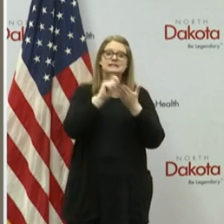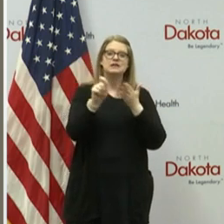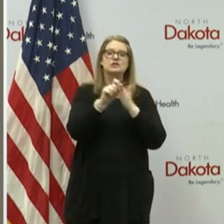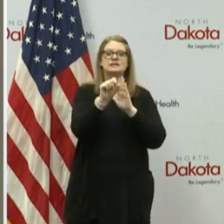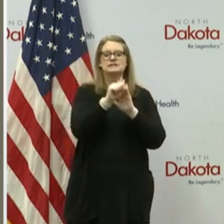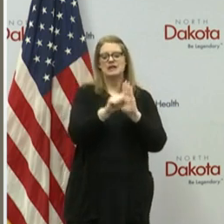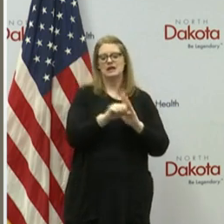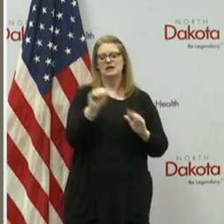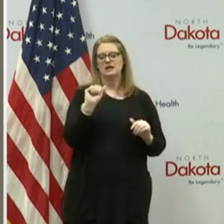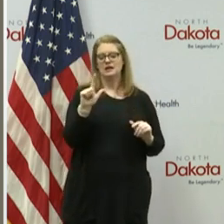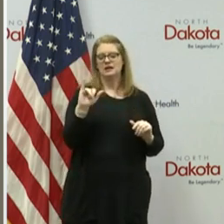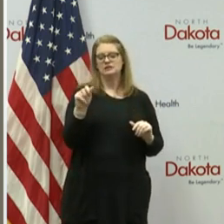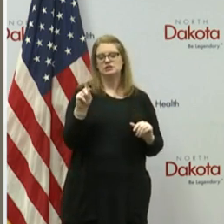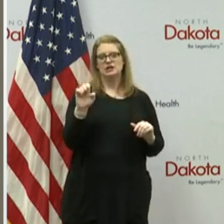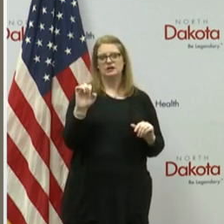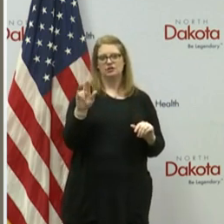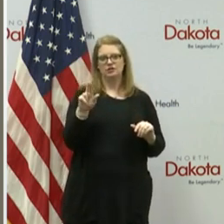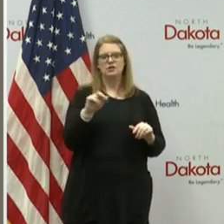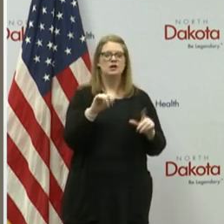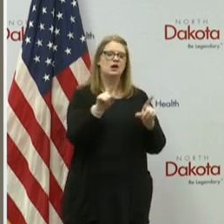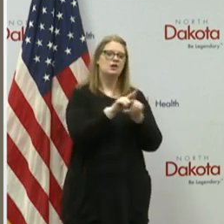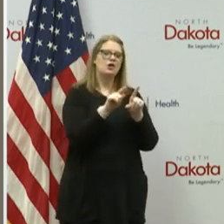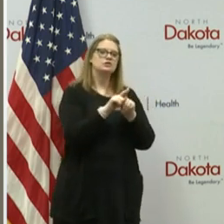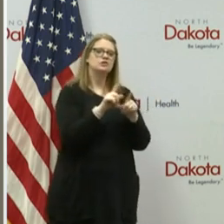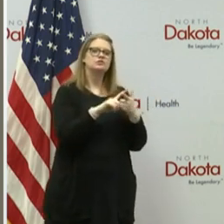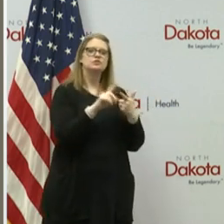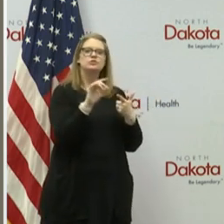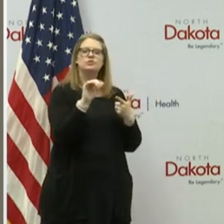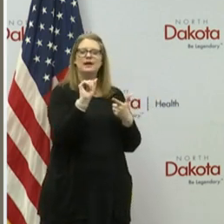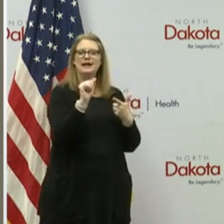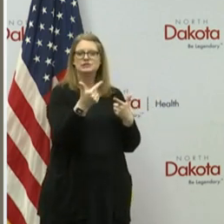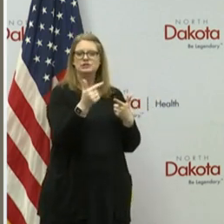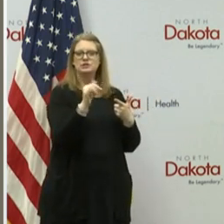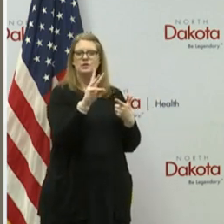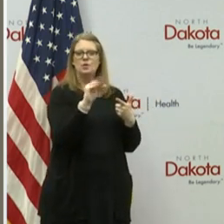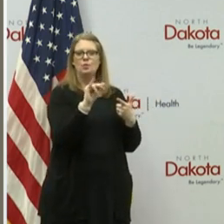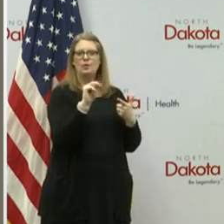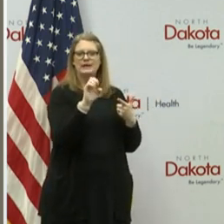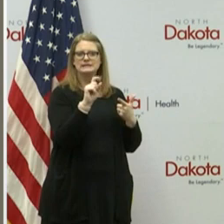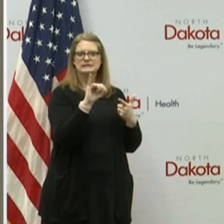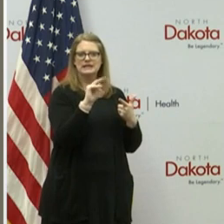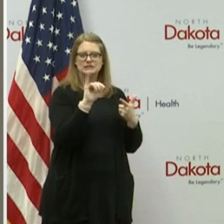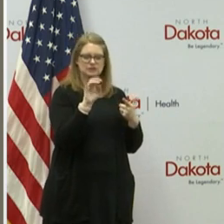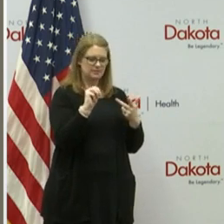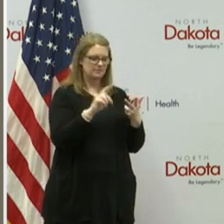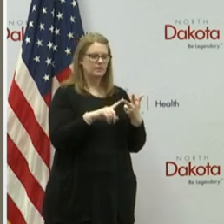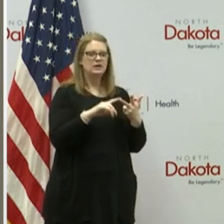EASY AND SAFELY DONE BY HOME. WE ENCOURAGE ALL NORTH DAKOTANS TO TAKE ADVANTAGE OF THIS IMPORTANT OPPORTUNITY THAT WE HAVE AS AMERICANS TO PARTICIPATE IN GOVERNMENT I